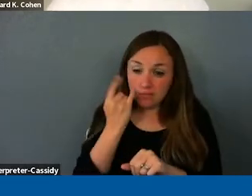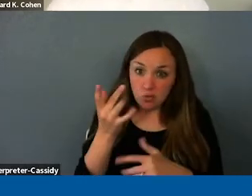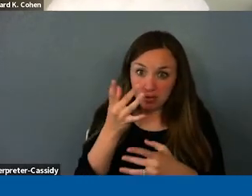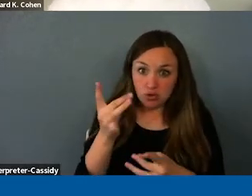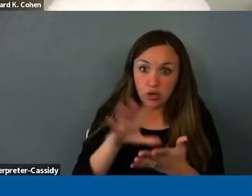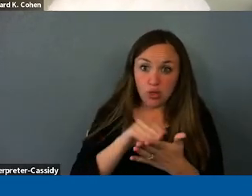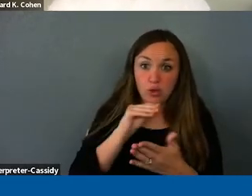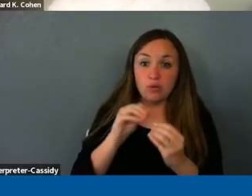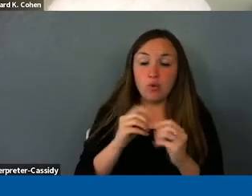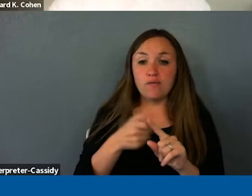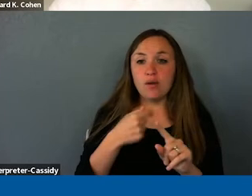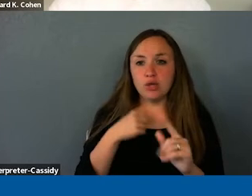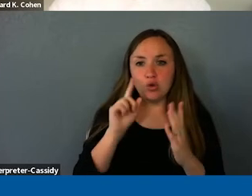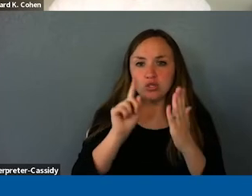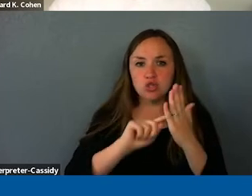you could check these out over at Pluralsight.